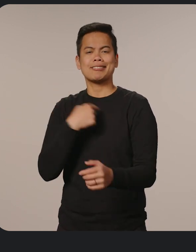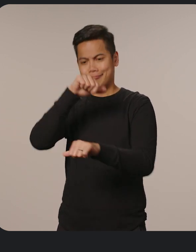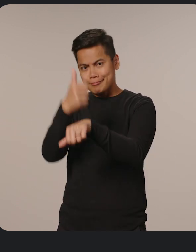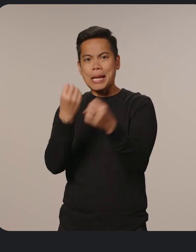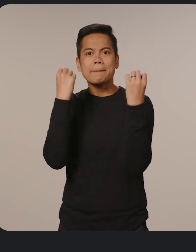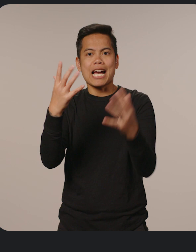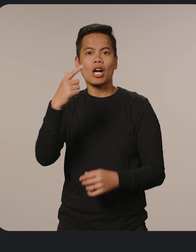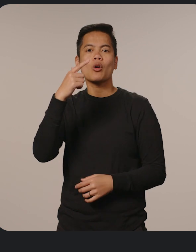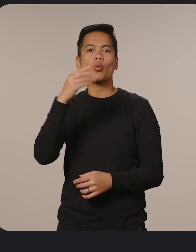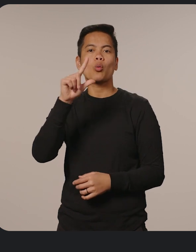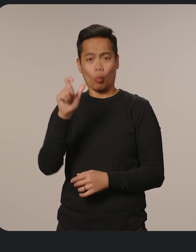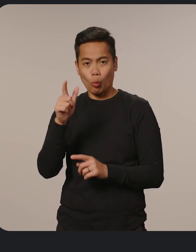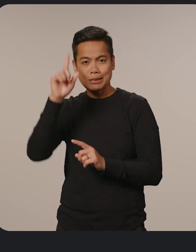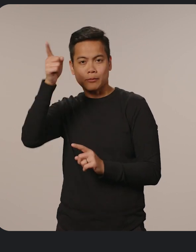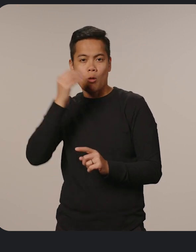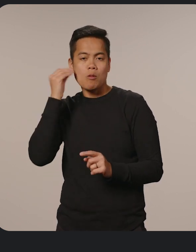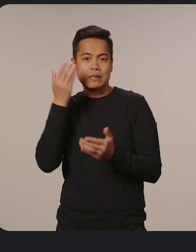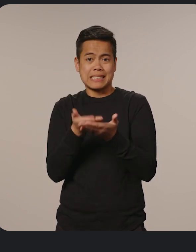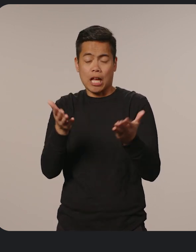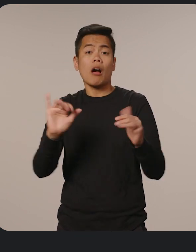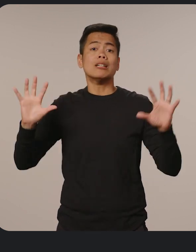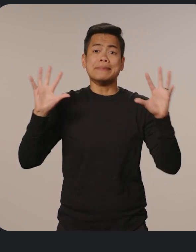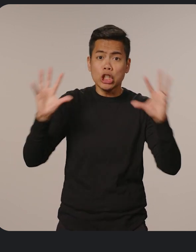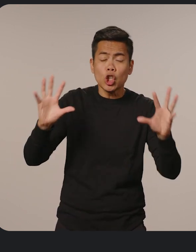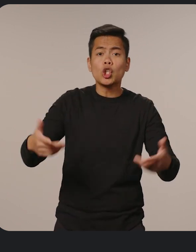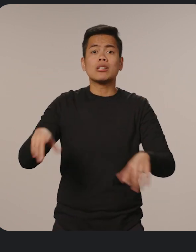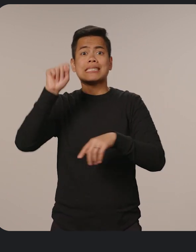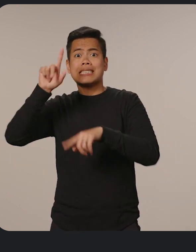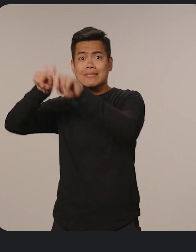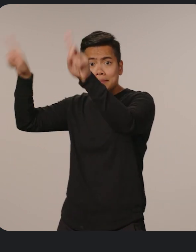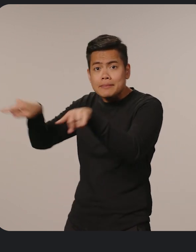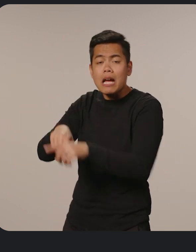from speakers and displays to the new Nest Wi-Fi Pro, to be Matter-enabled hubs.